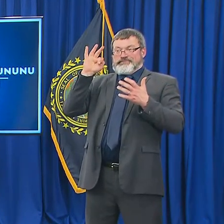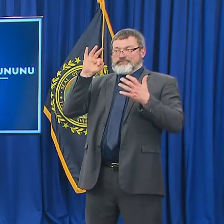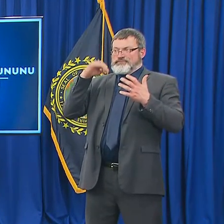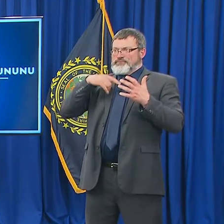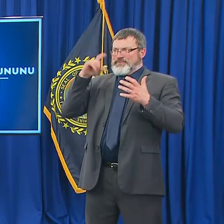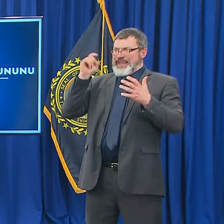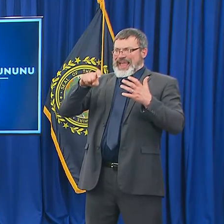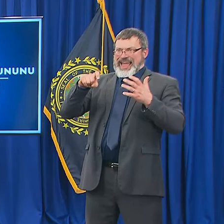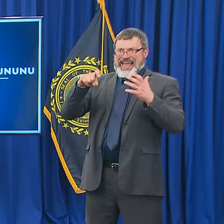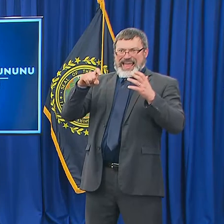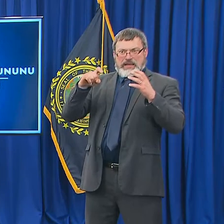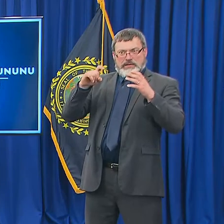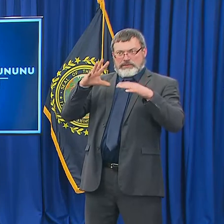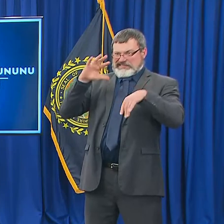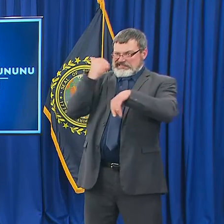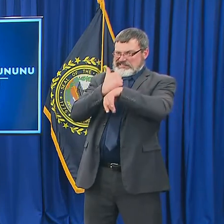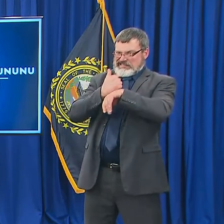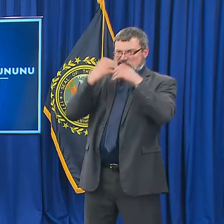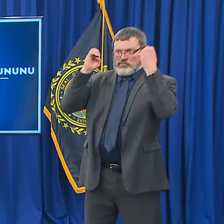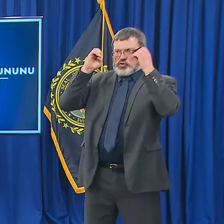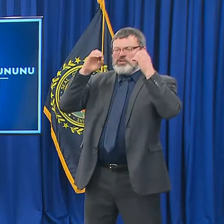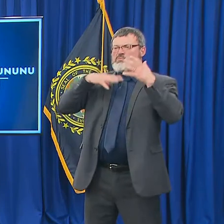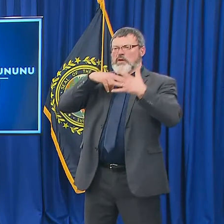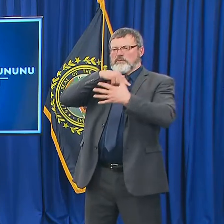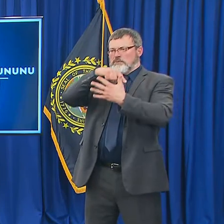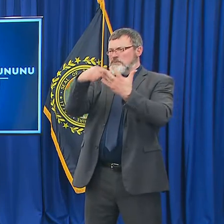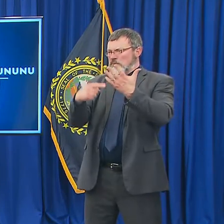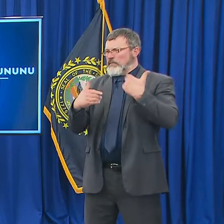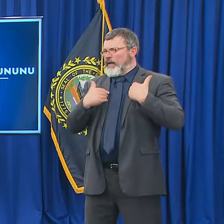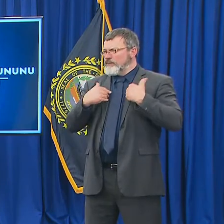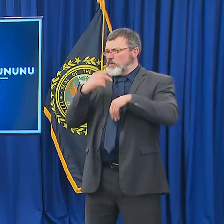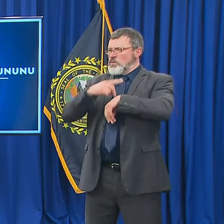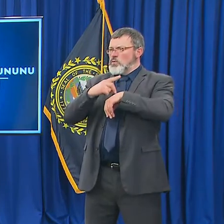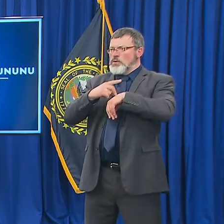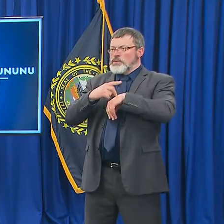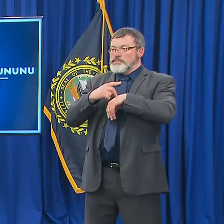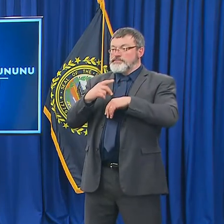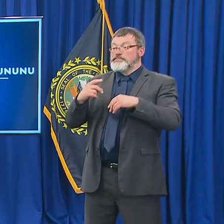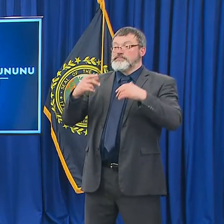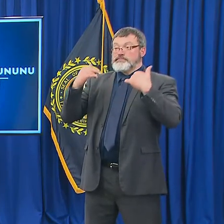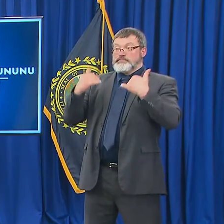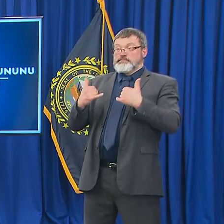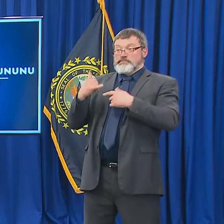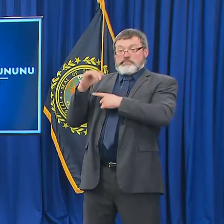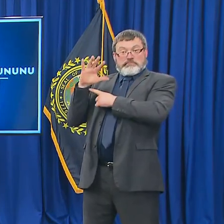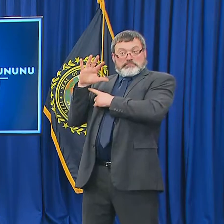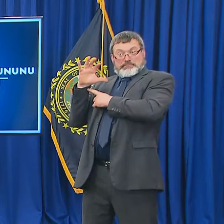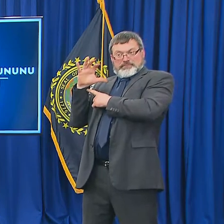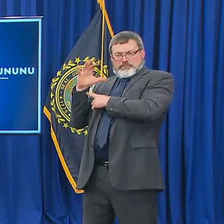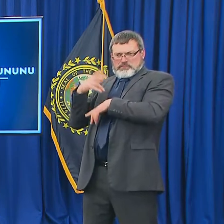But the dollars that are needed to combat this crisis, whether it's on vaccine distribution whether it's on additional testing